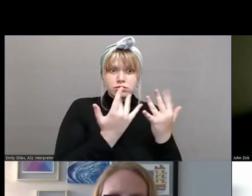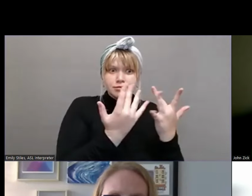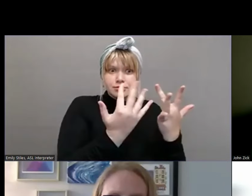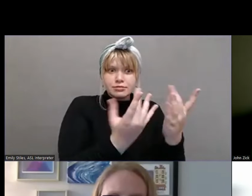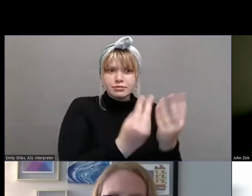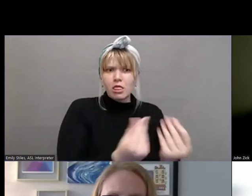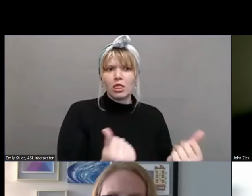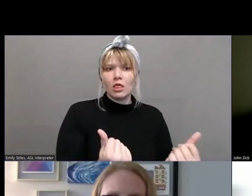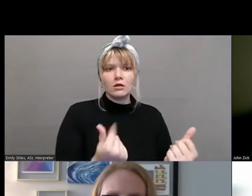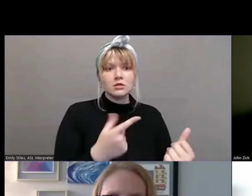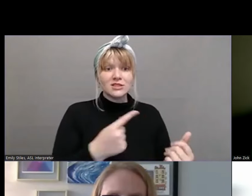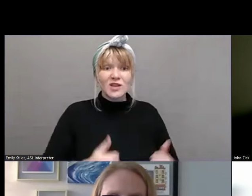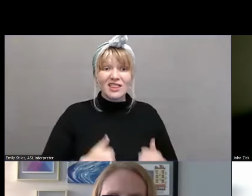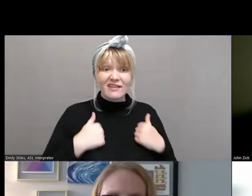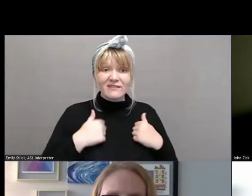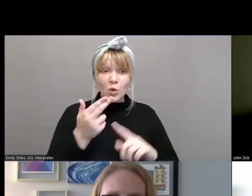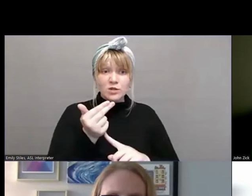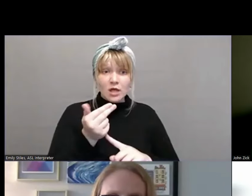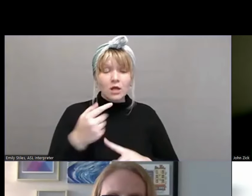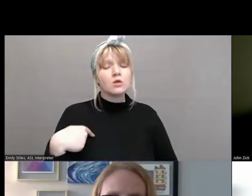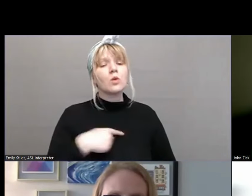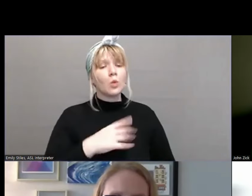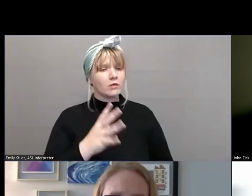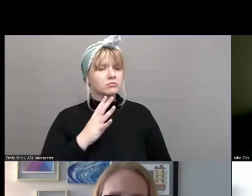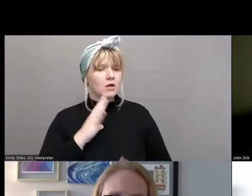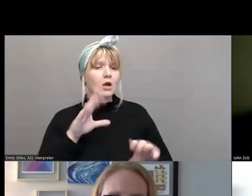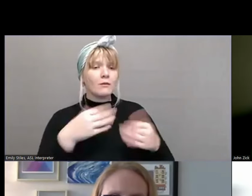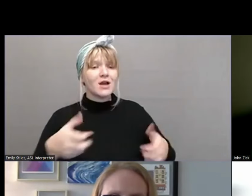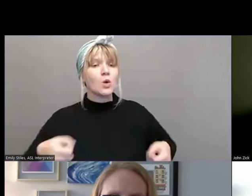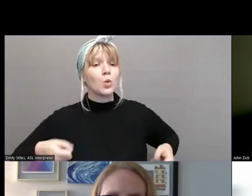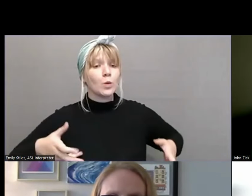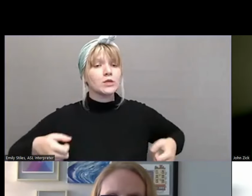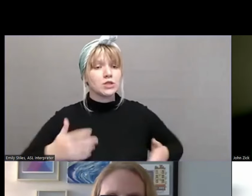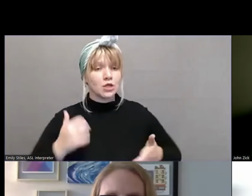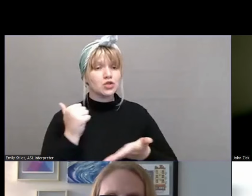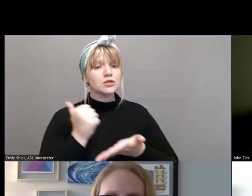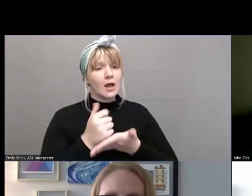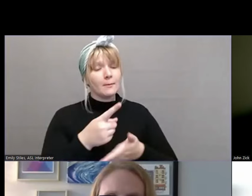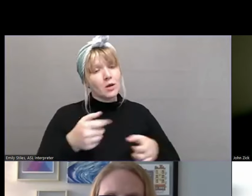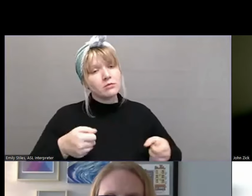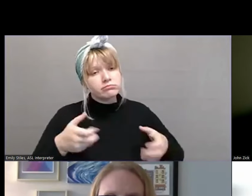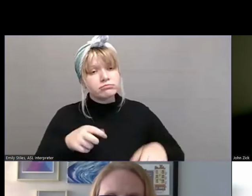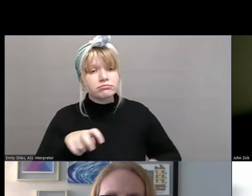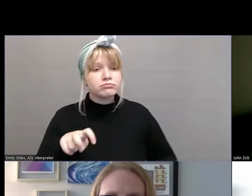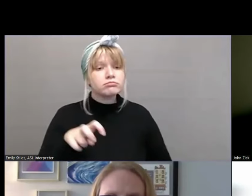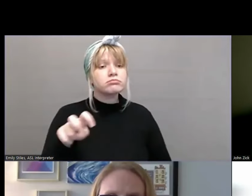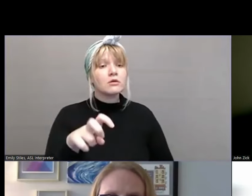We ended up getting her a wheelchair to help her be able to navigate while more permanent housing was found for her.